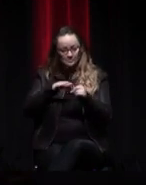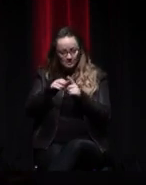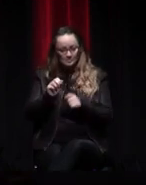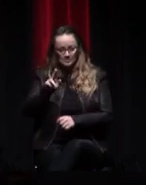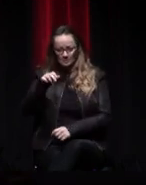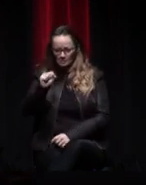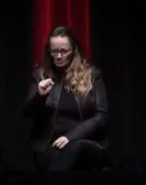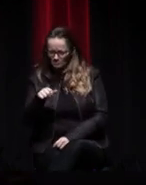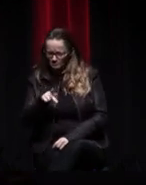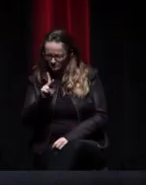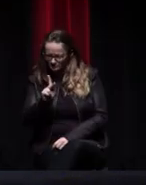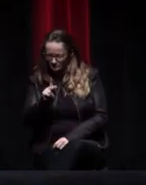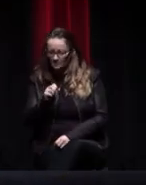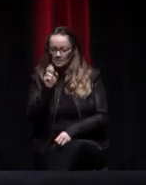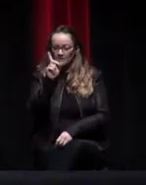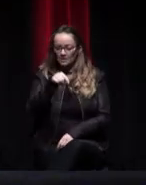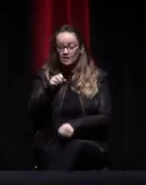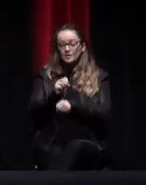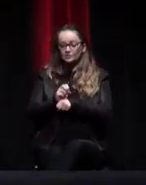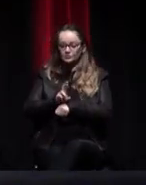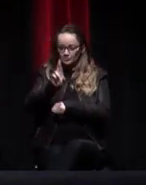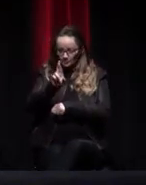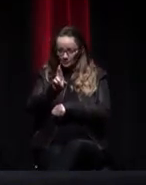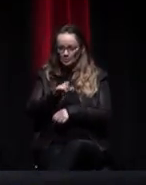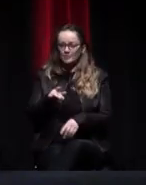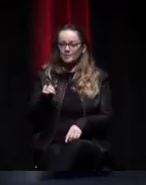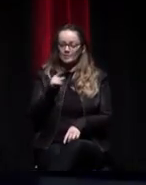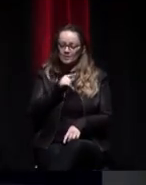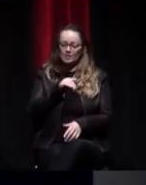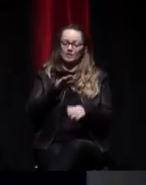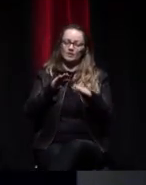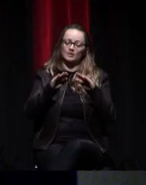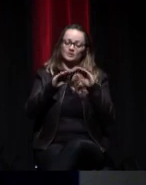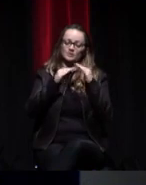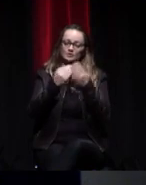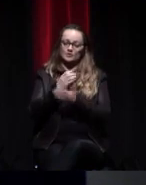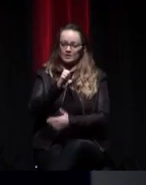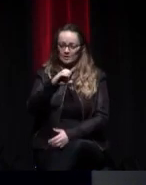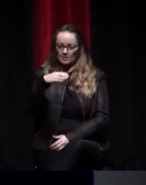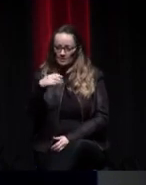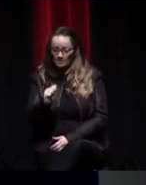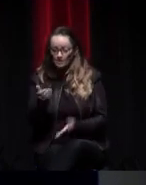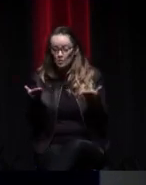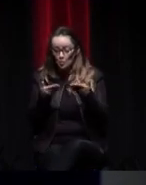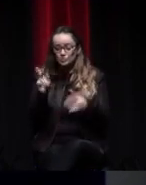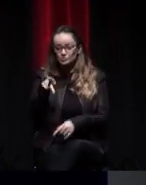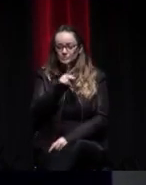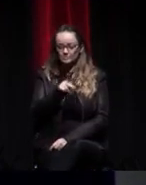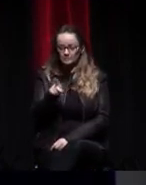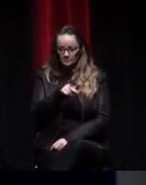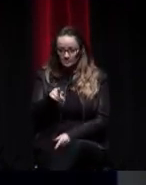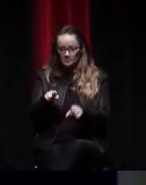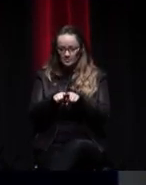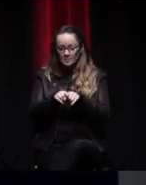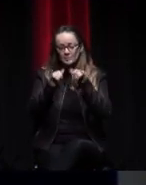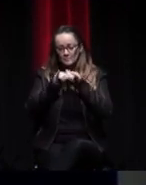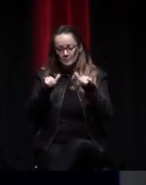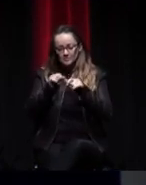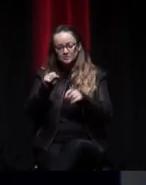holds a doctor's degree by USP's School of Communication and Arts, where he's currently a professor at the Department of Information and Culture.